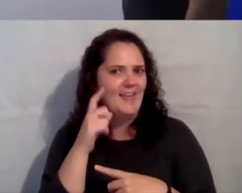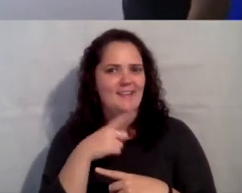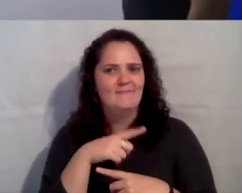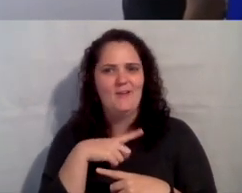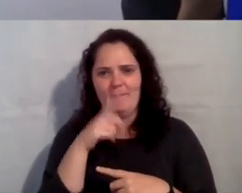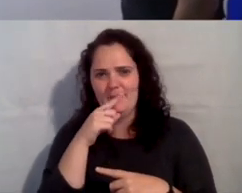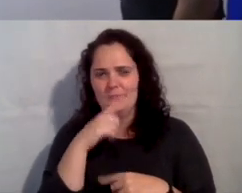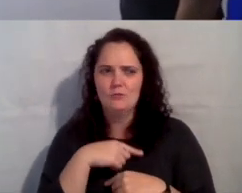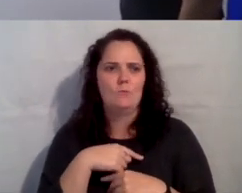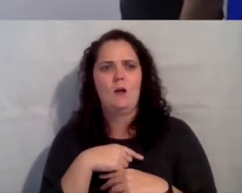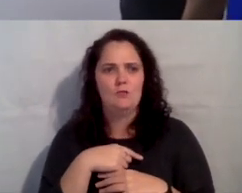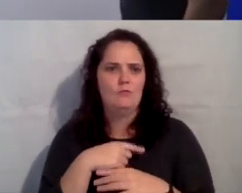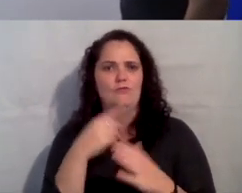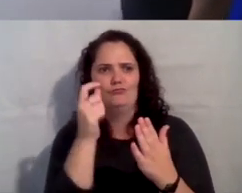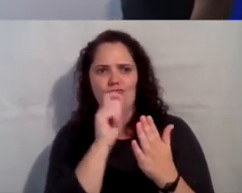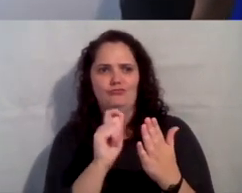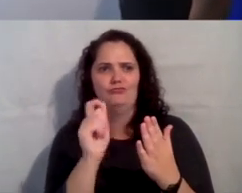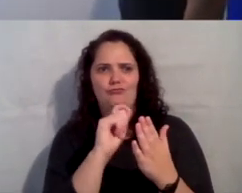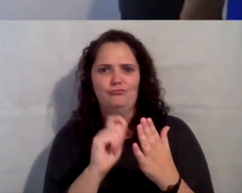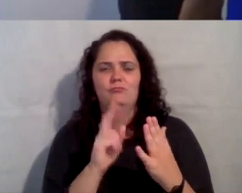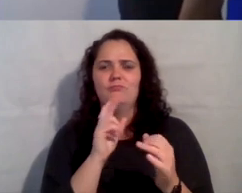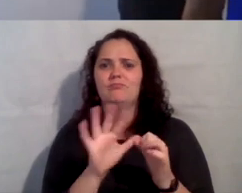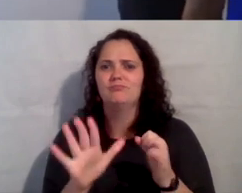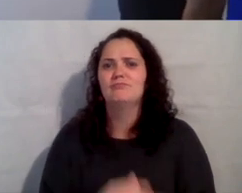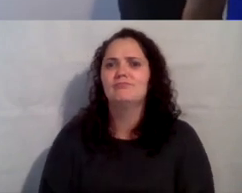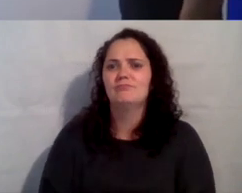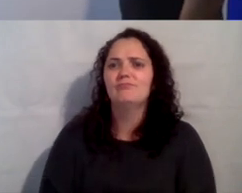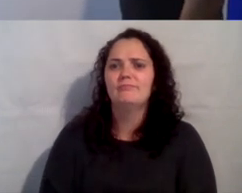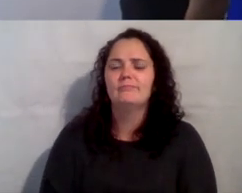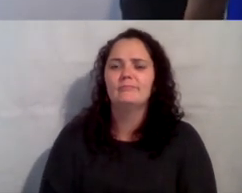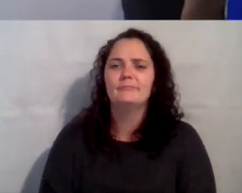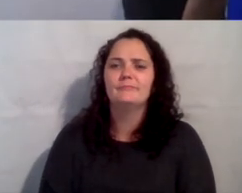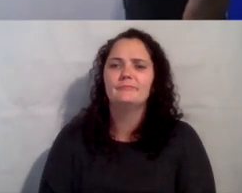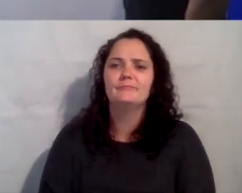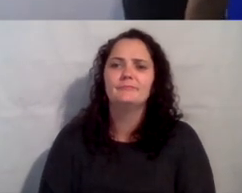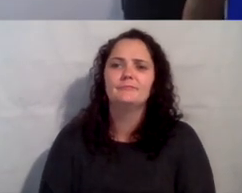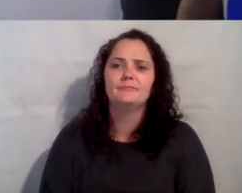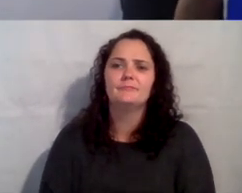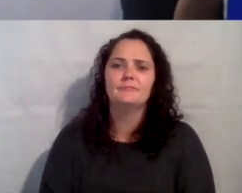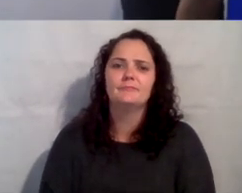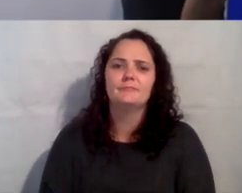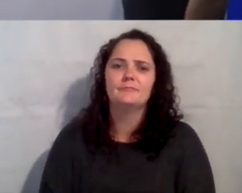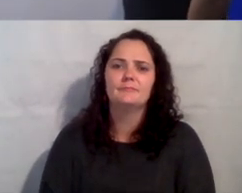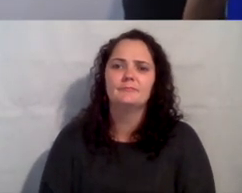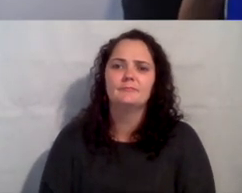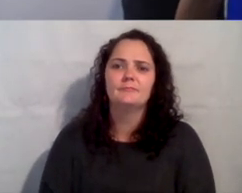because it made people very sensitive to it. Alright